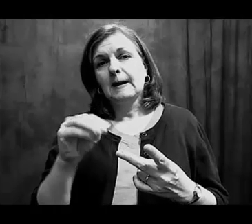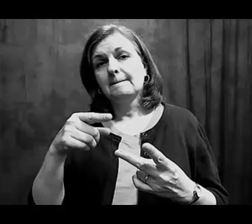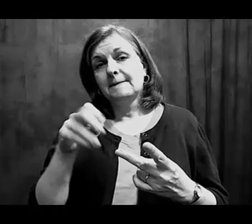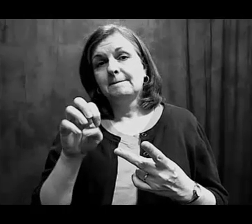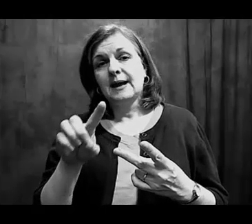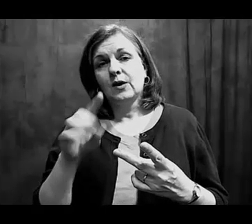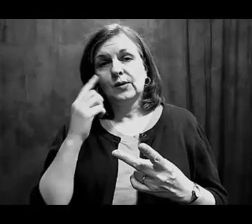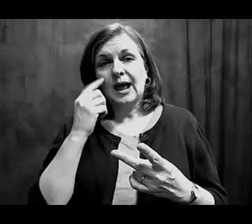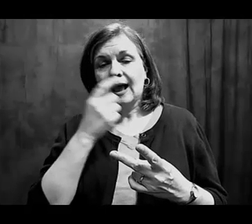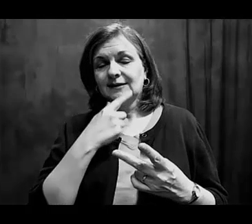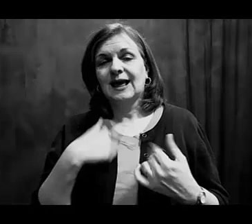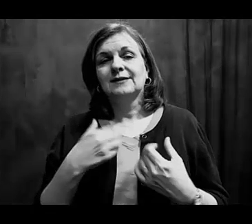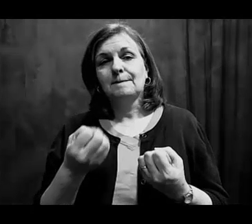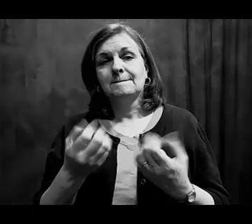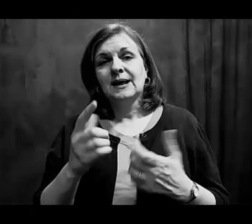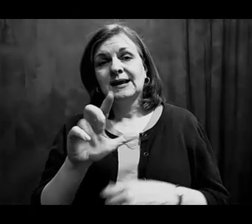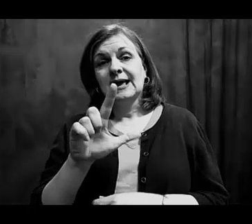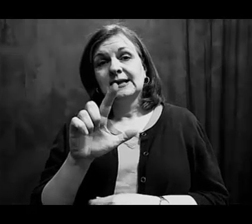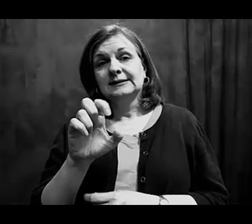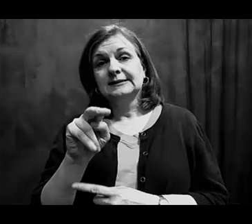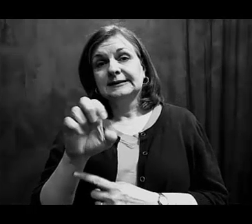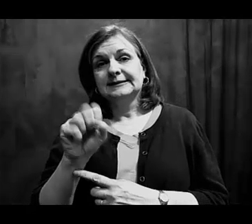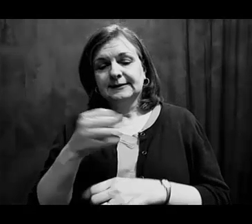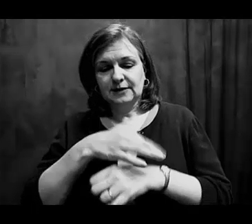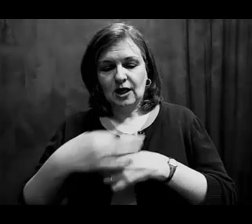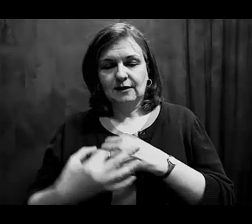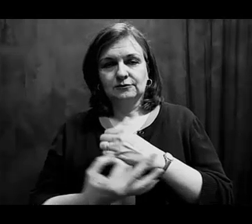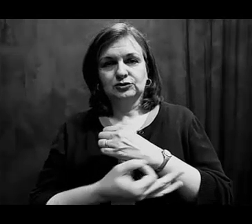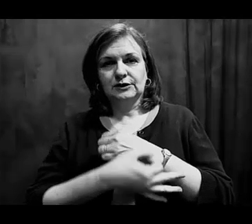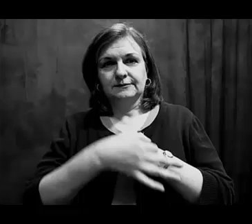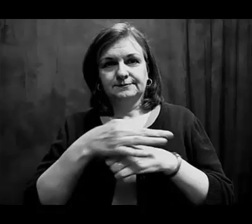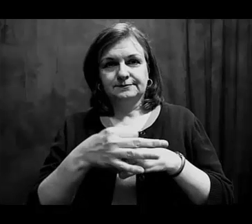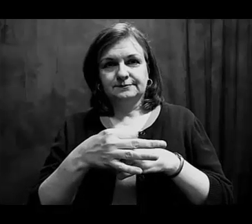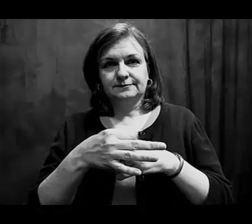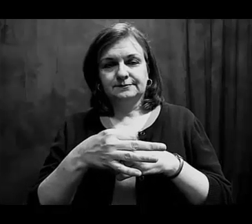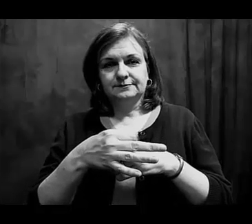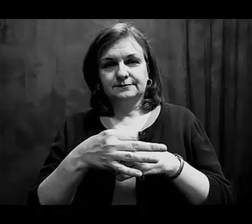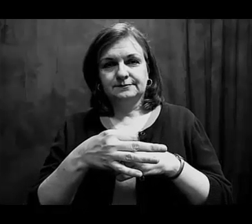many lenses